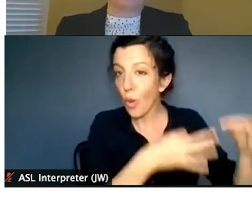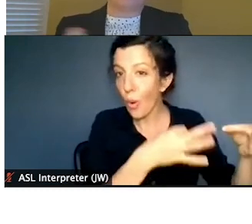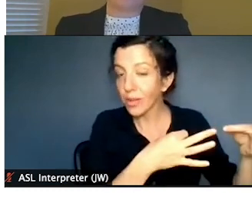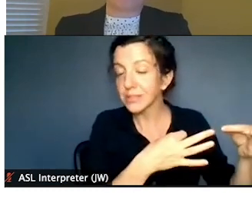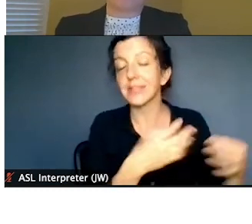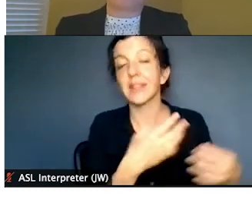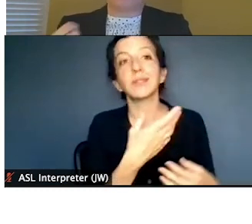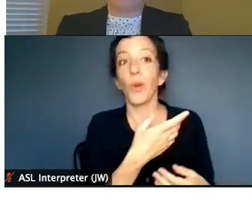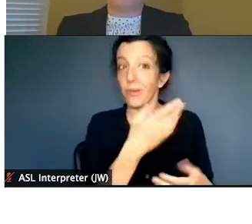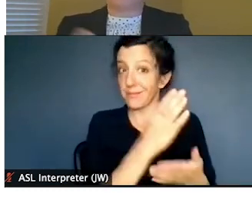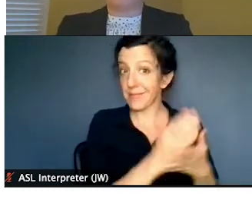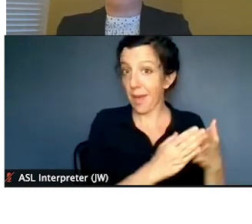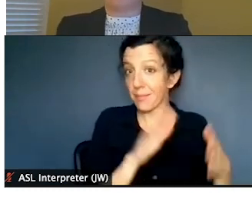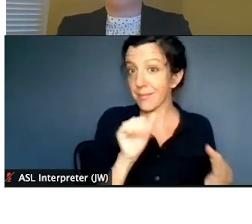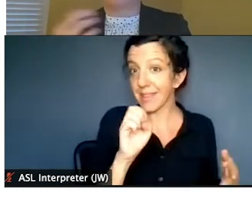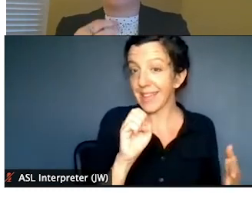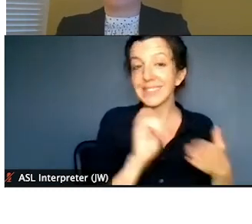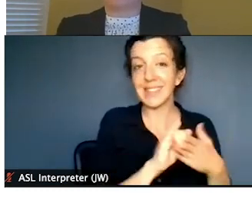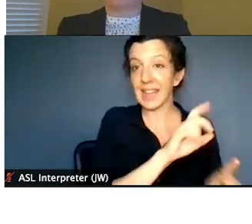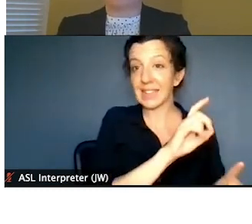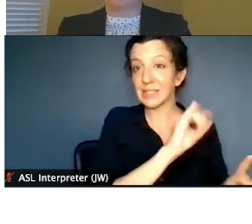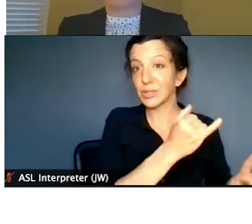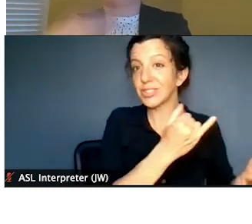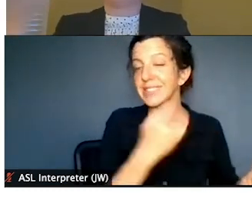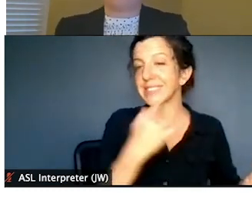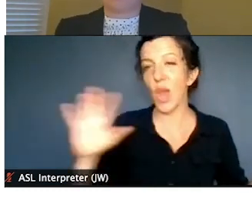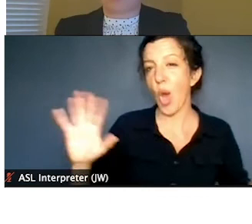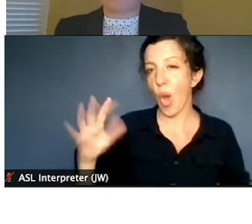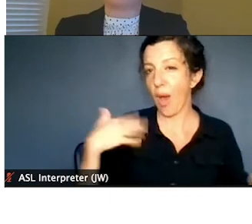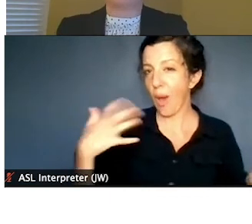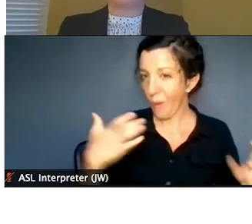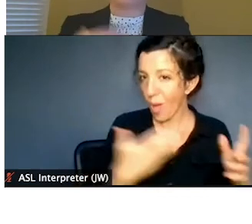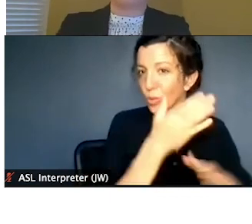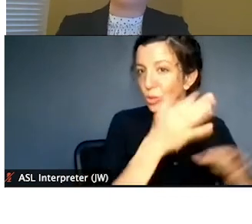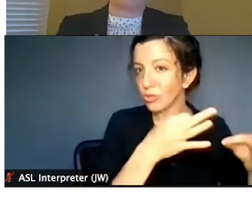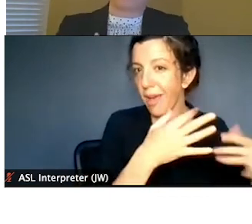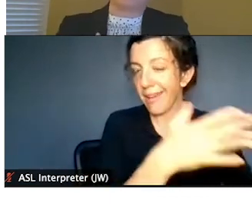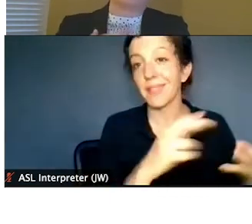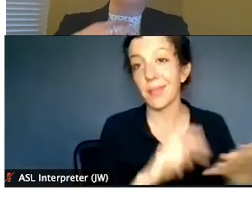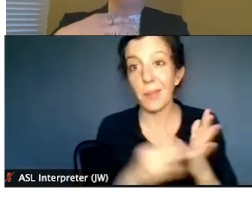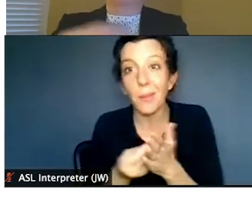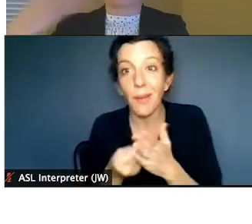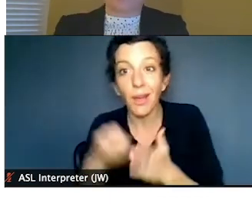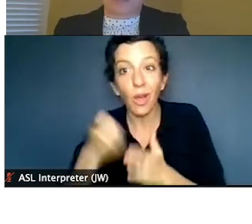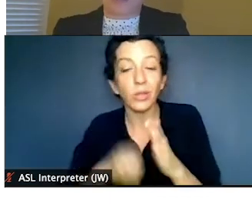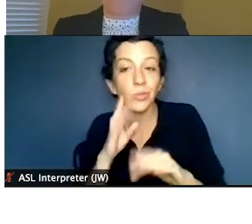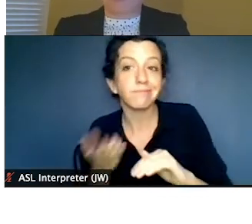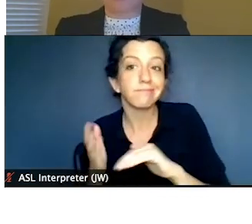The way to think about it is the onus is on the consumer to initiate these rights. It is the consumer that is requesting information